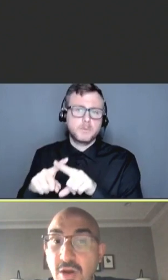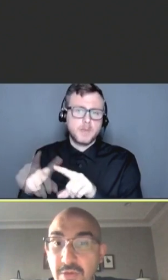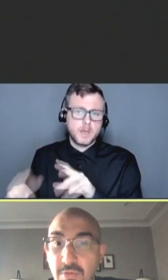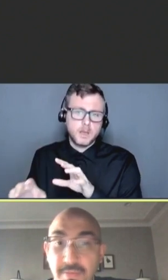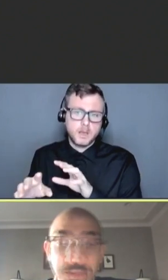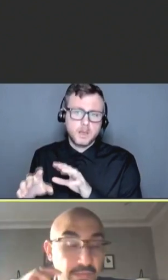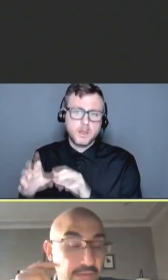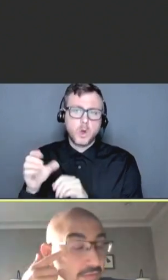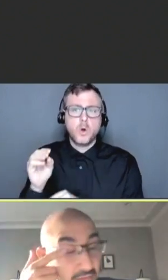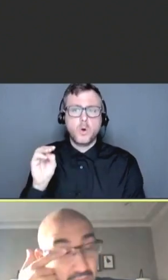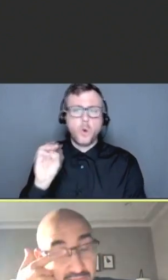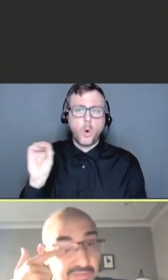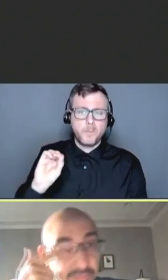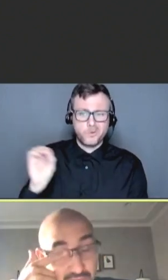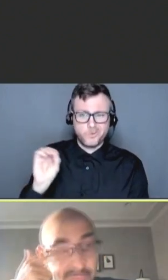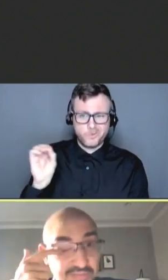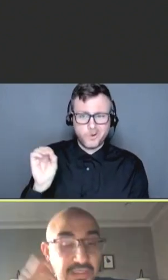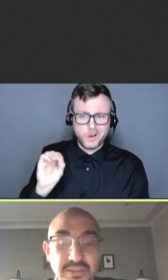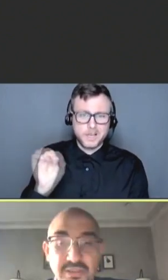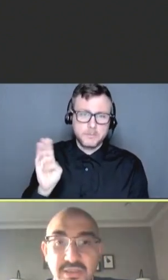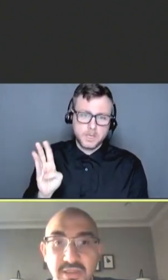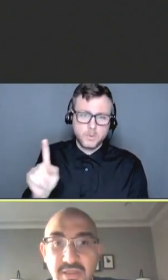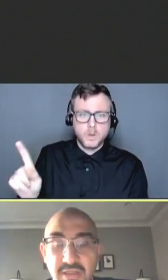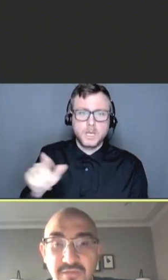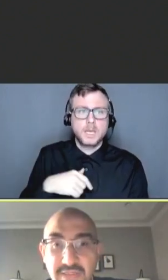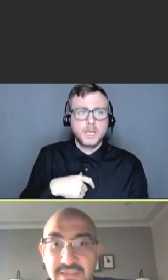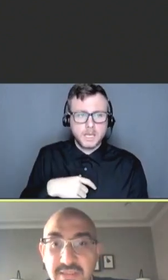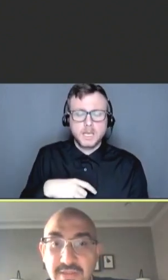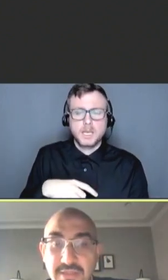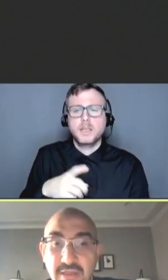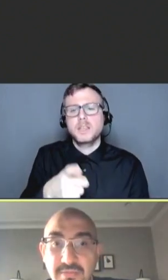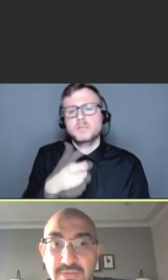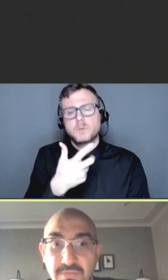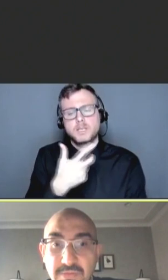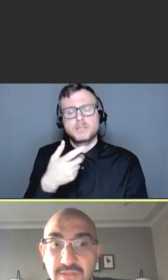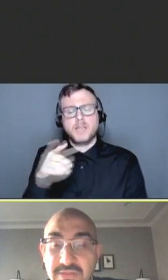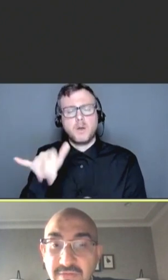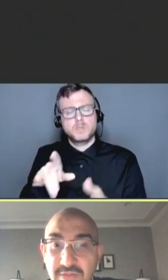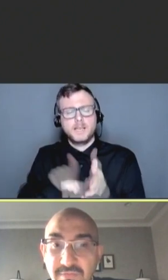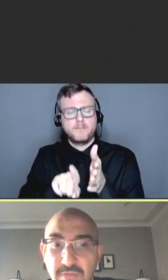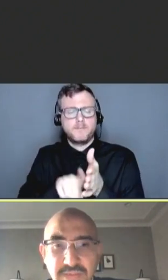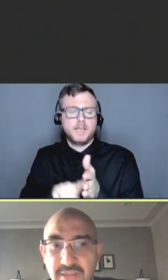Omicron BA1. And this was investigational vaccine at the time, so those were seven individuals. And